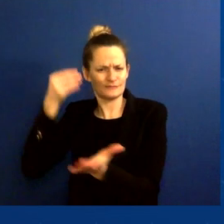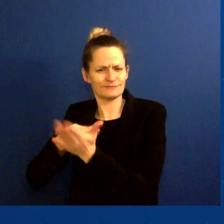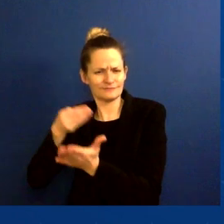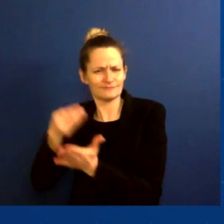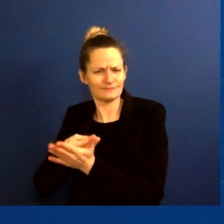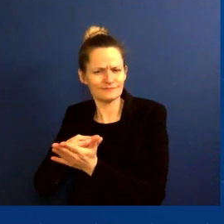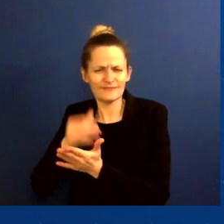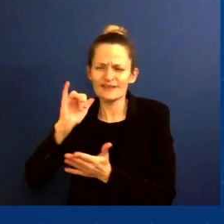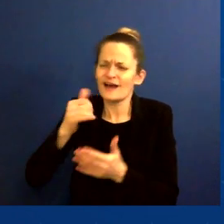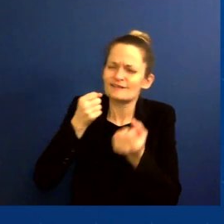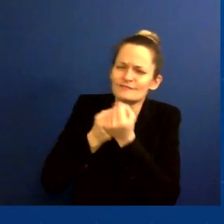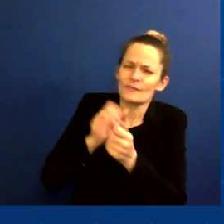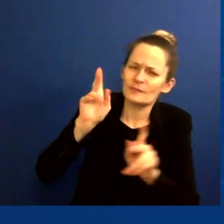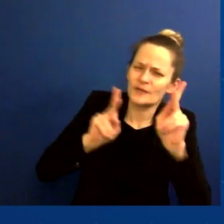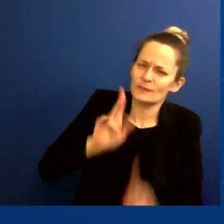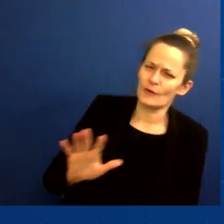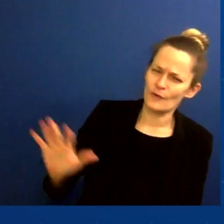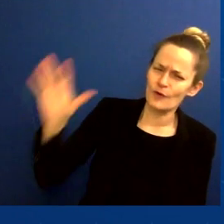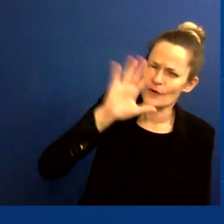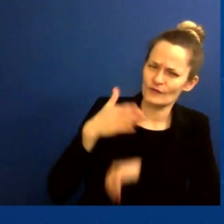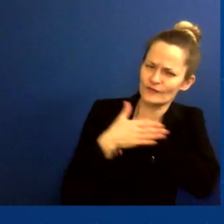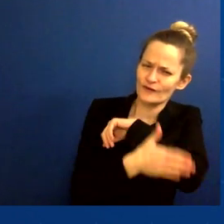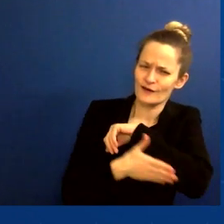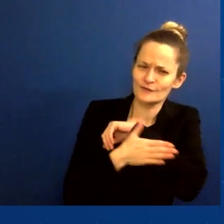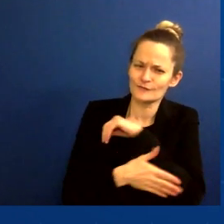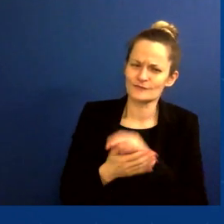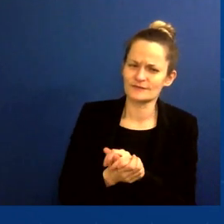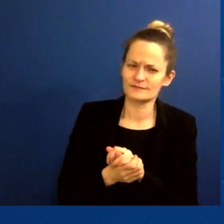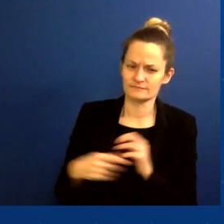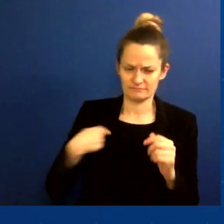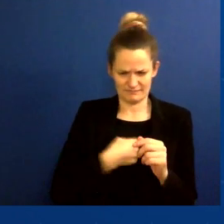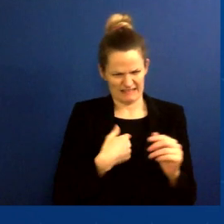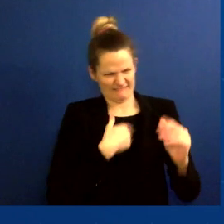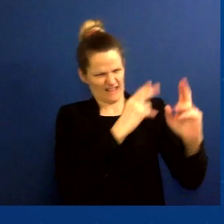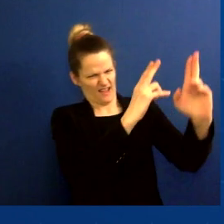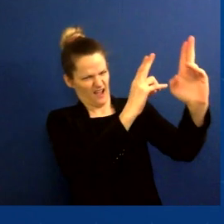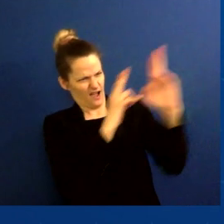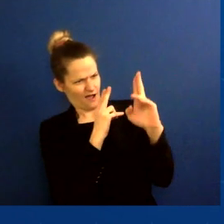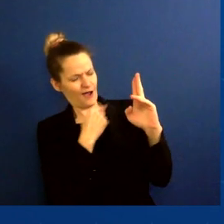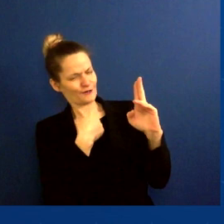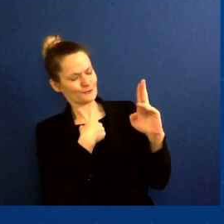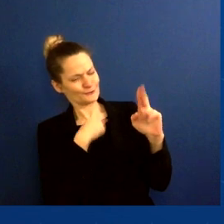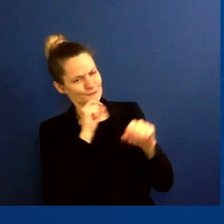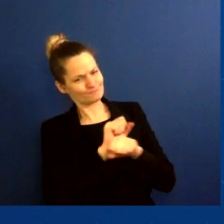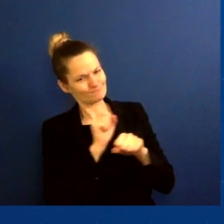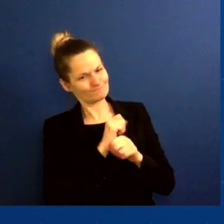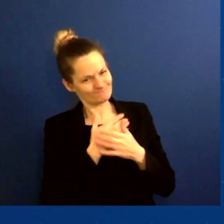Now I have the honor, the incredible honor of turning this podium over into a champion